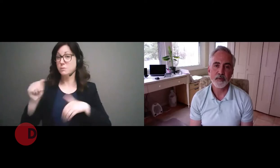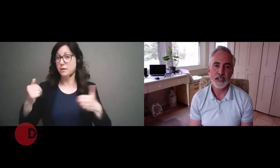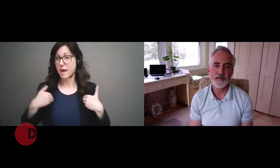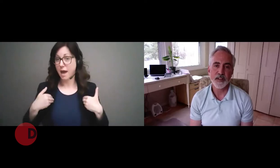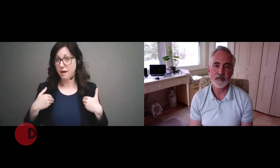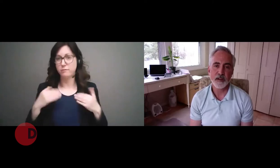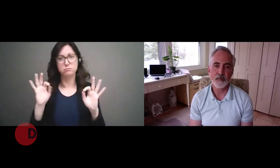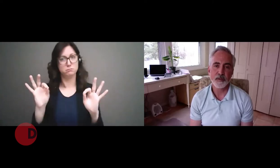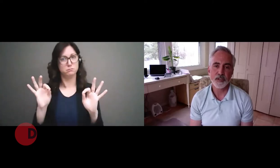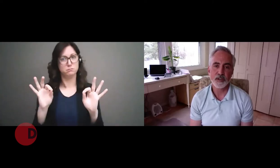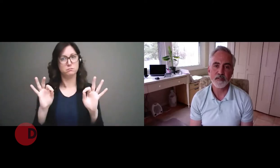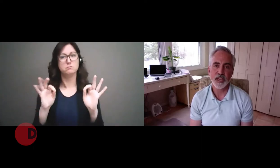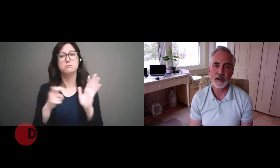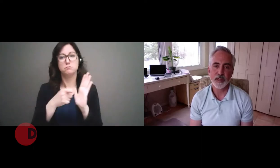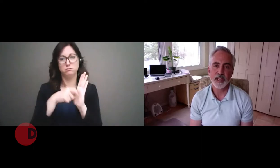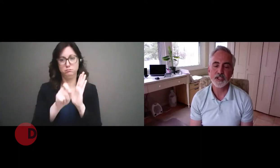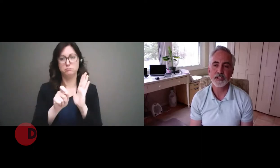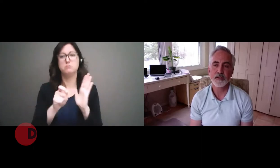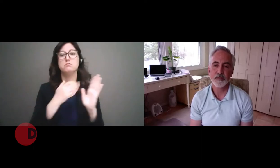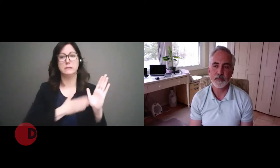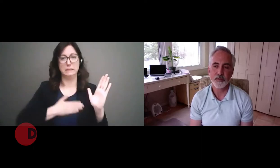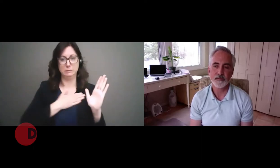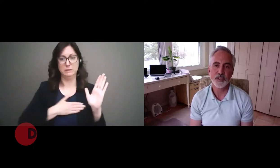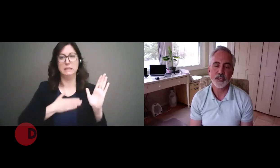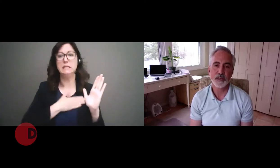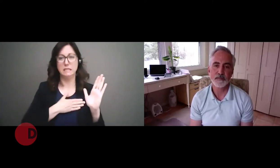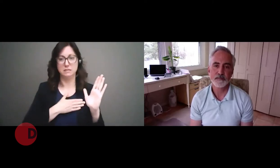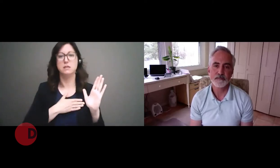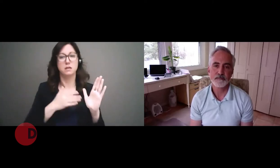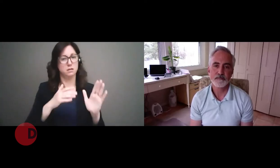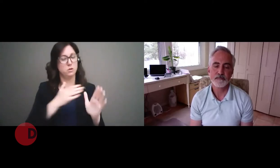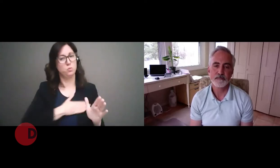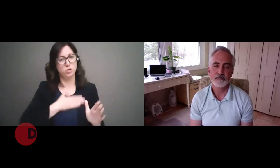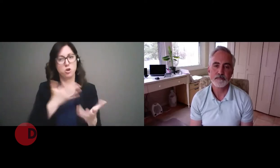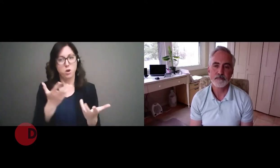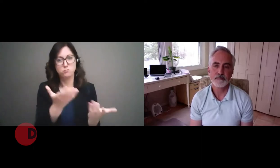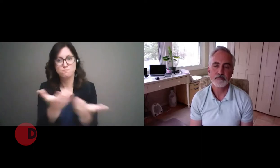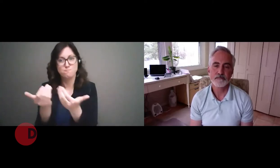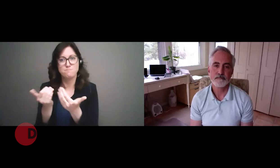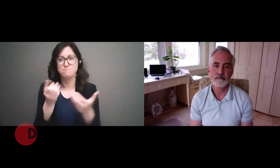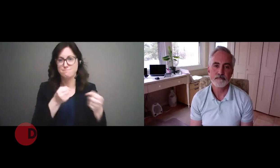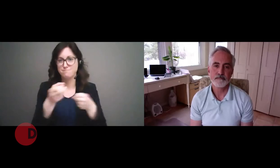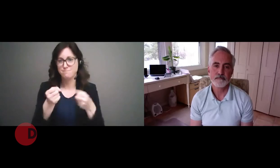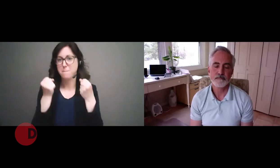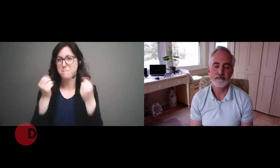Please consider applying, we need to hire as many people.